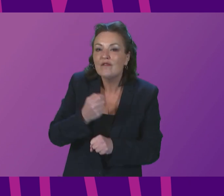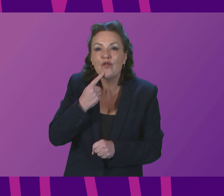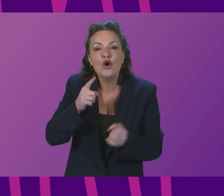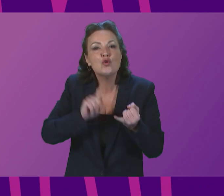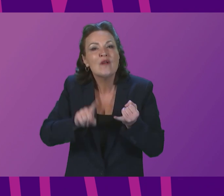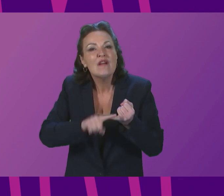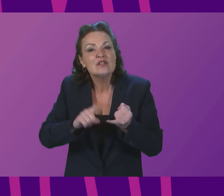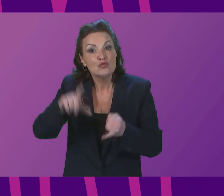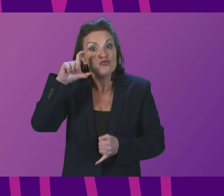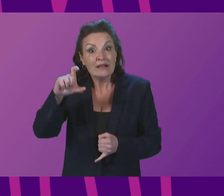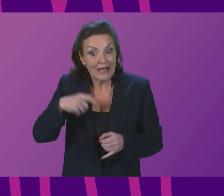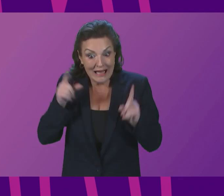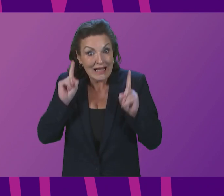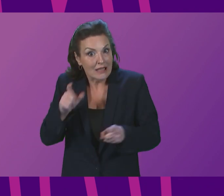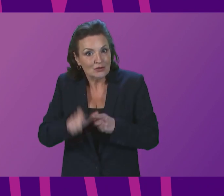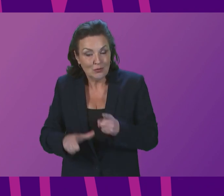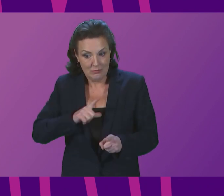we do not have the power.